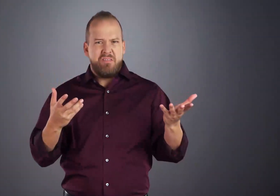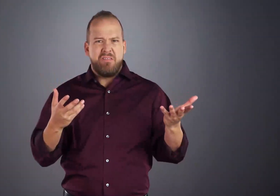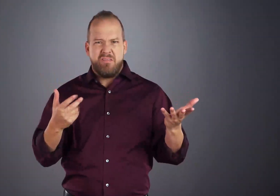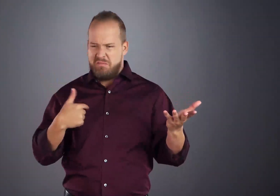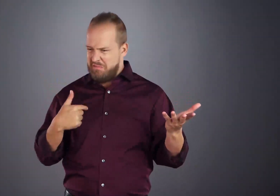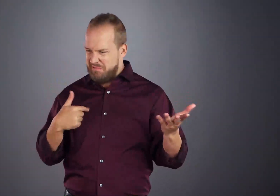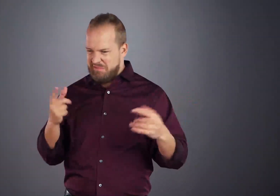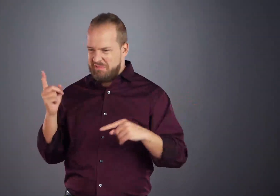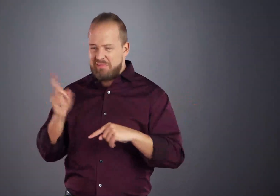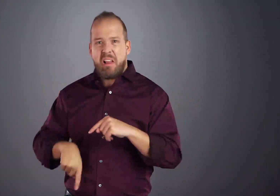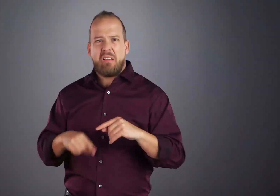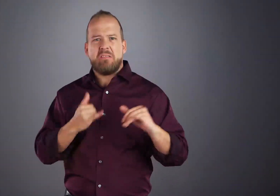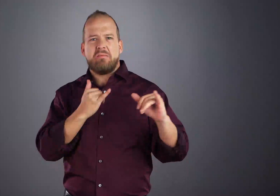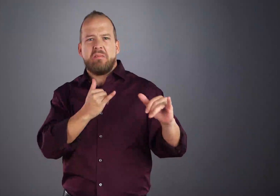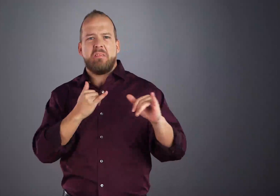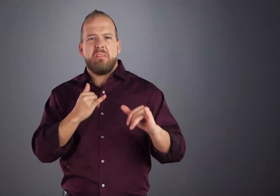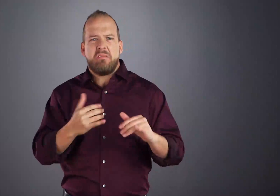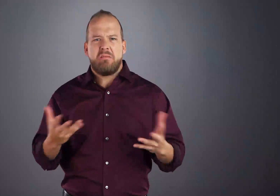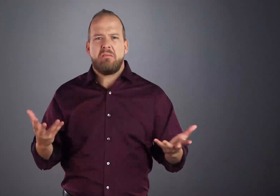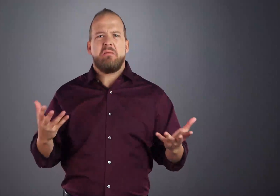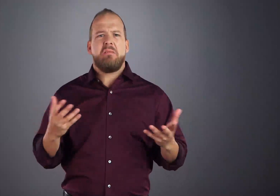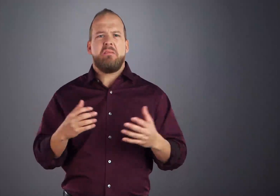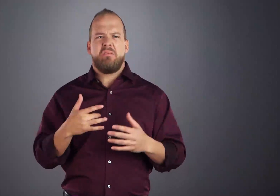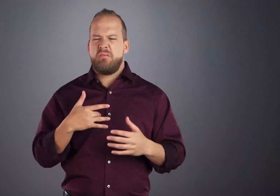Gin would fix that.